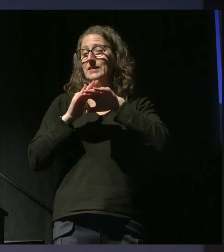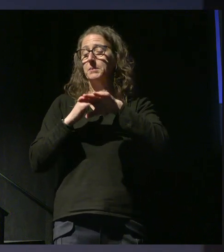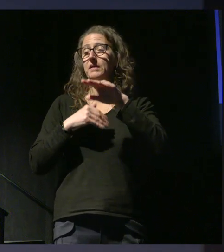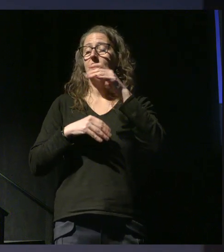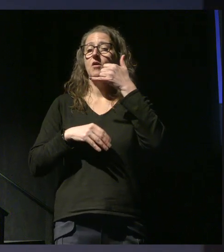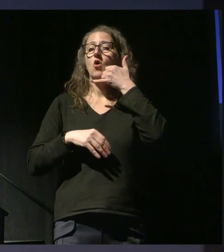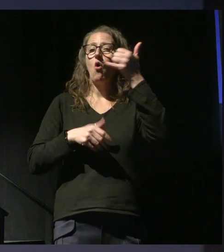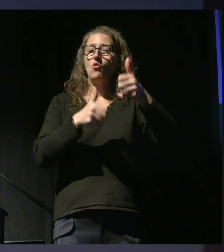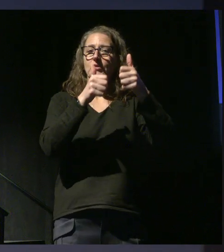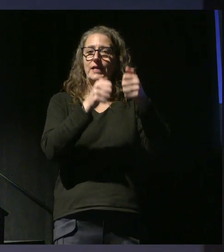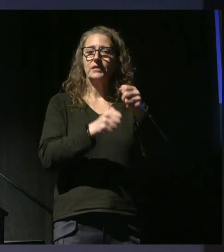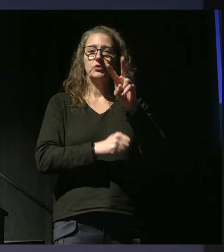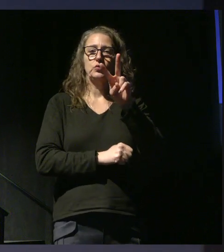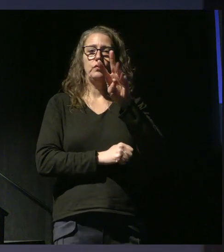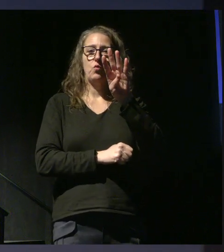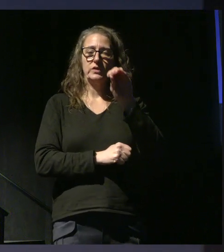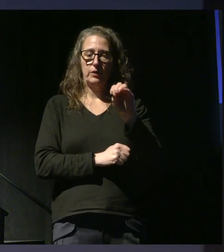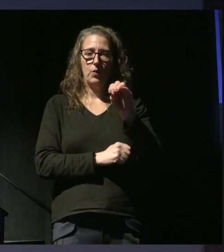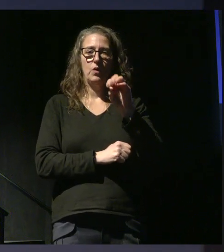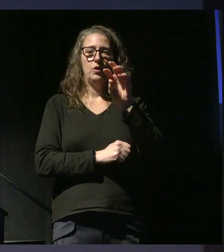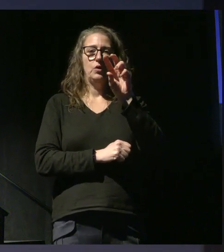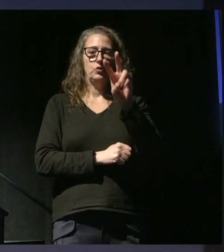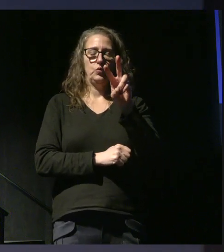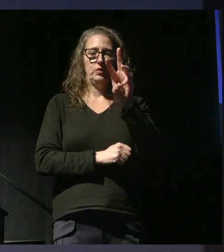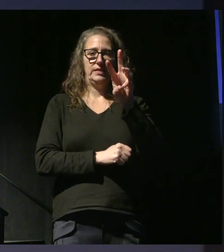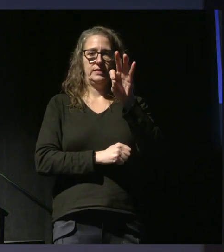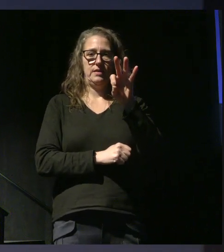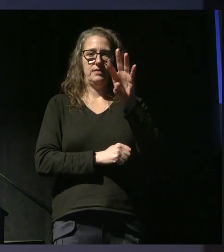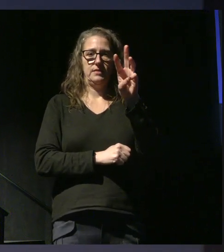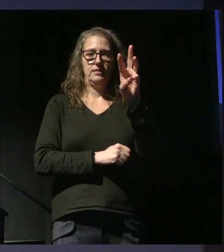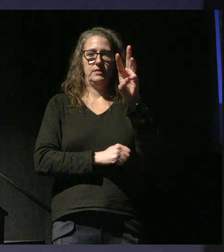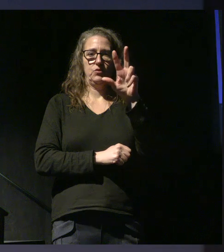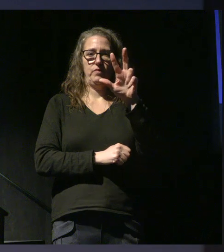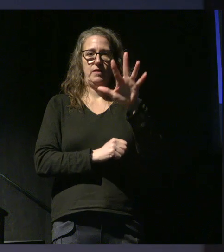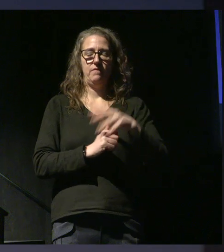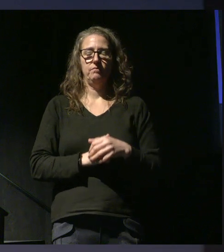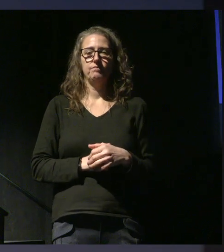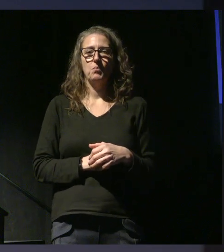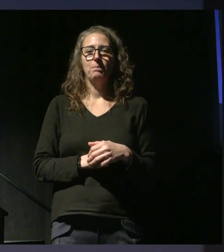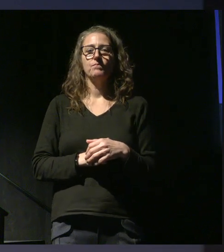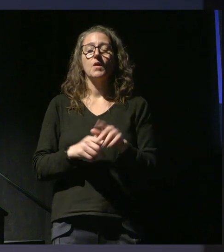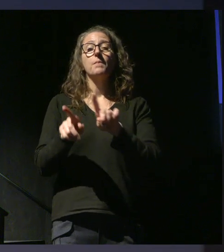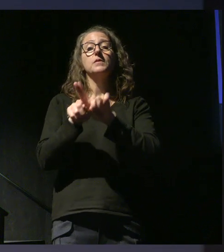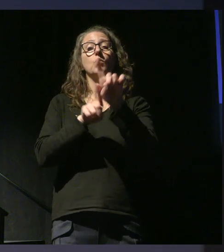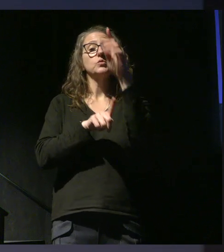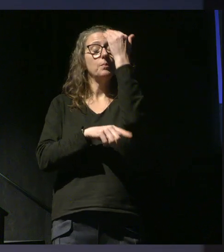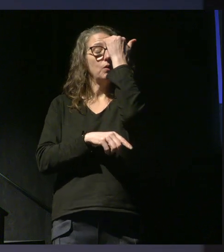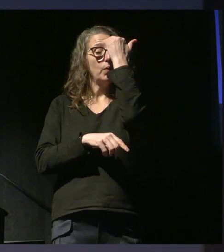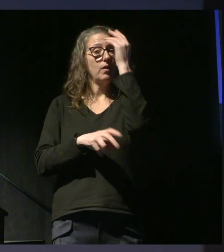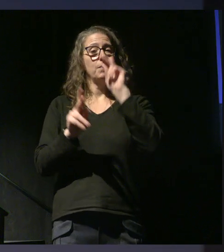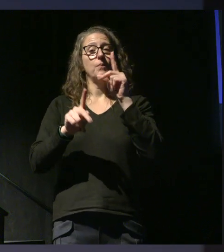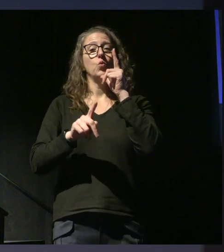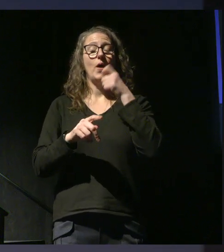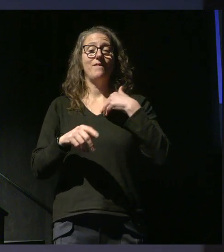at 240-269-6635. Please also be aware of those with invisible disabilities